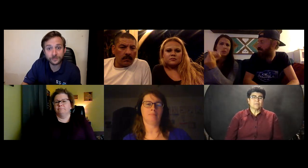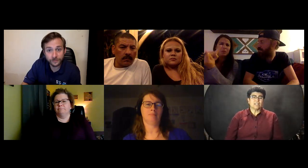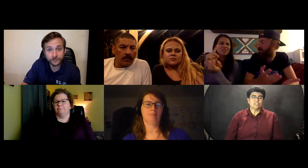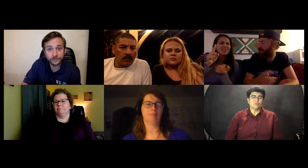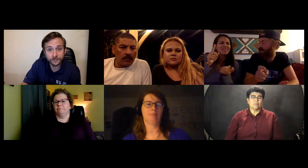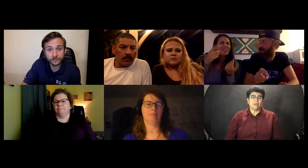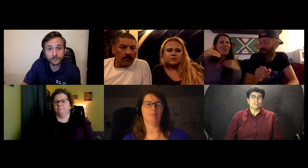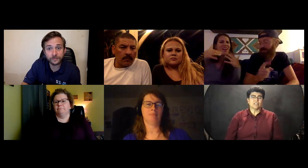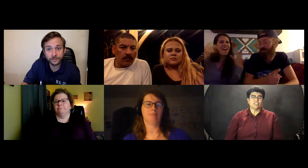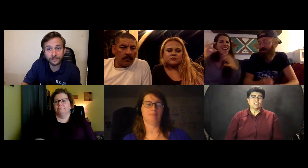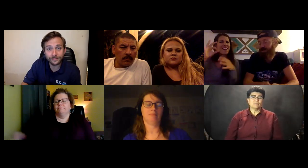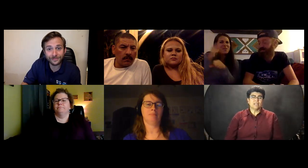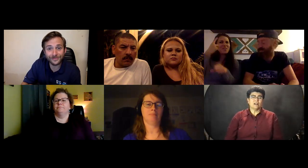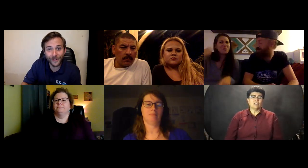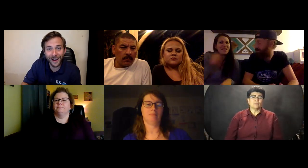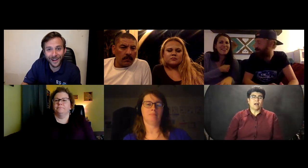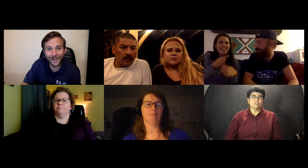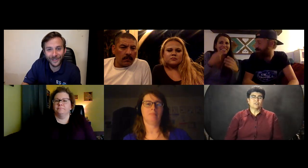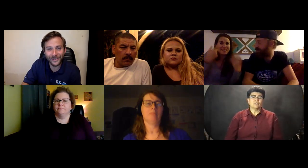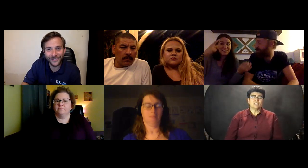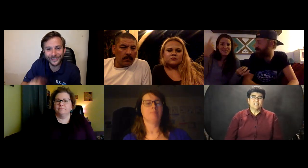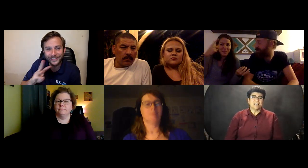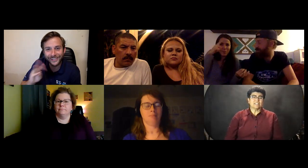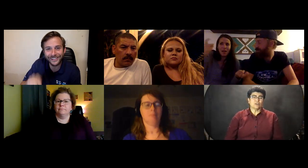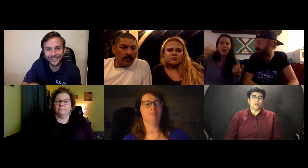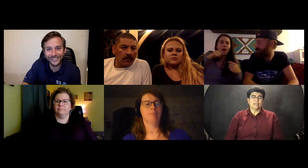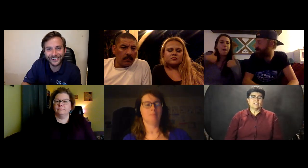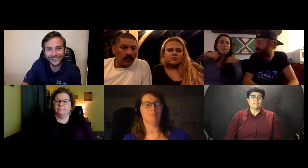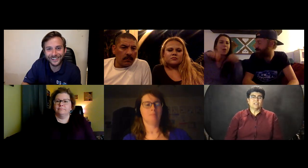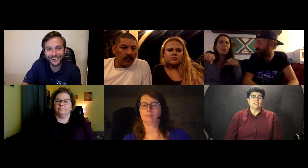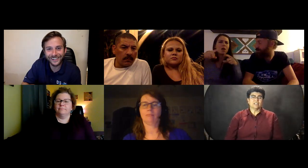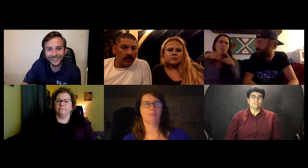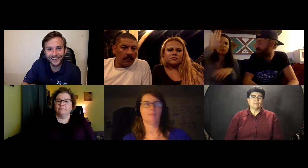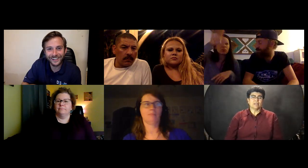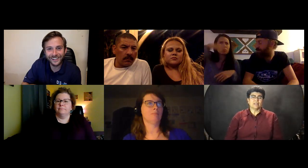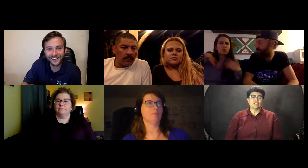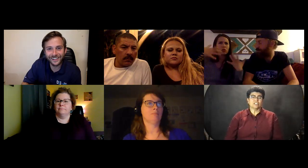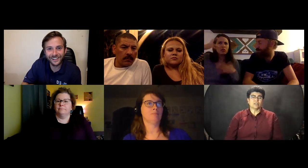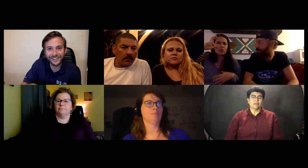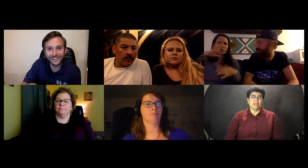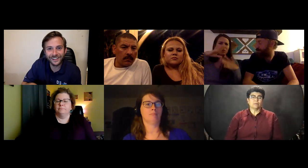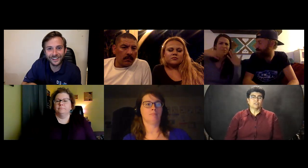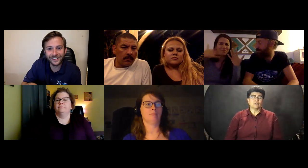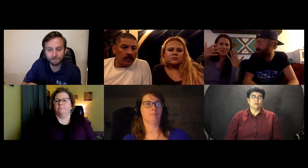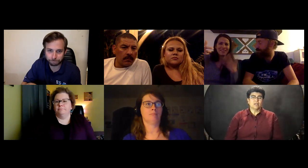i just want to make sure that she's meeting all her milestones it's a great feeling for me that she's